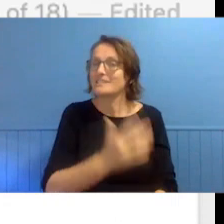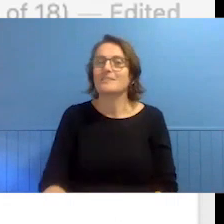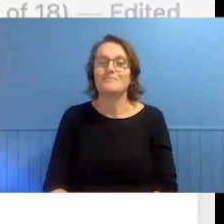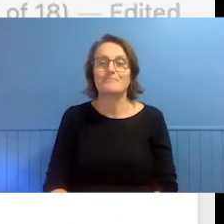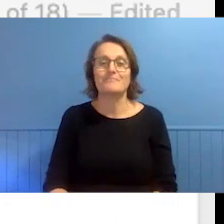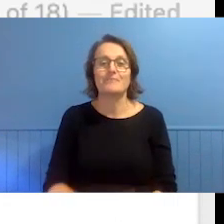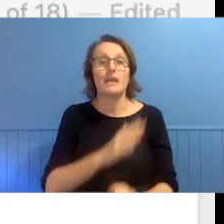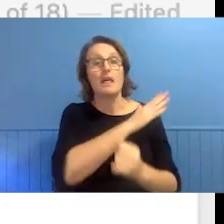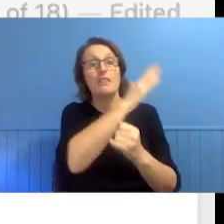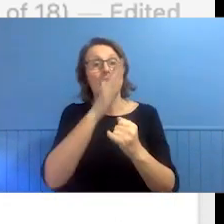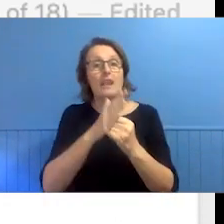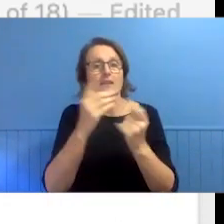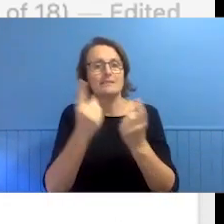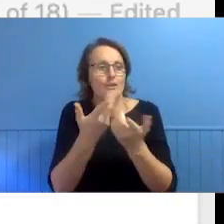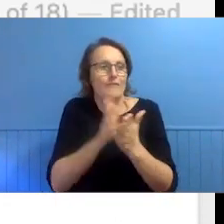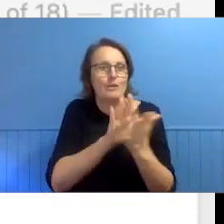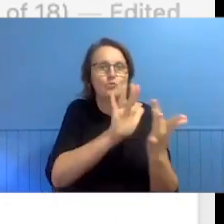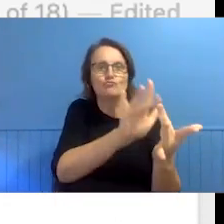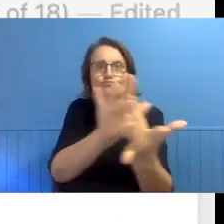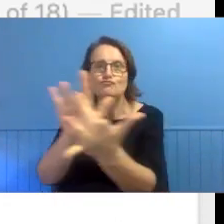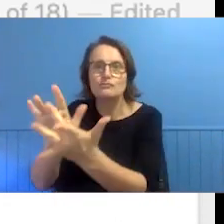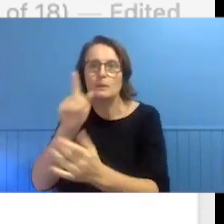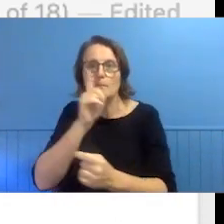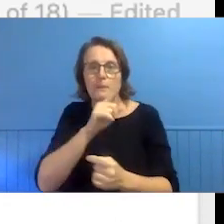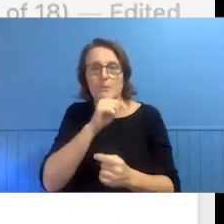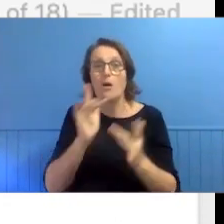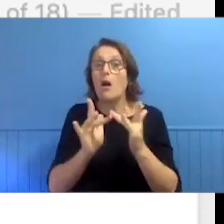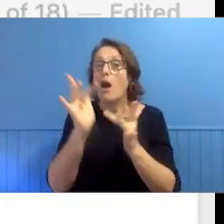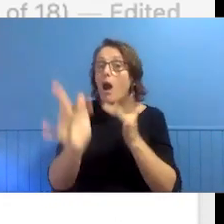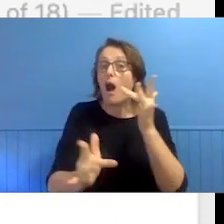environments can bring out the best and the worst in us human beings. I